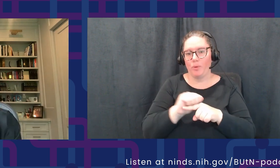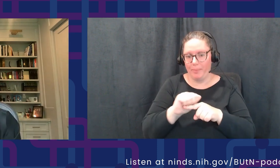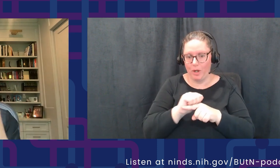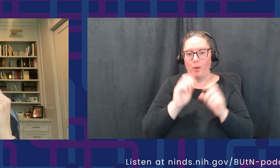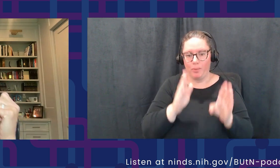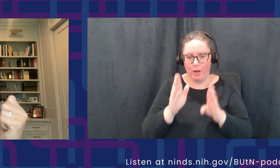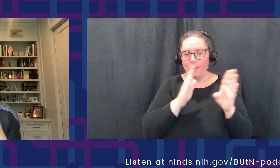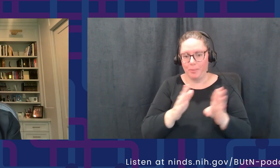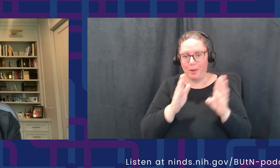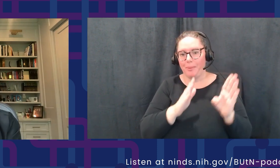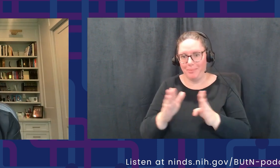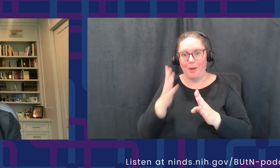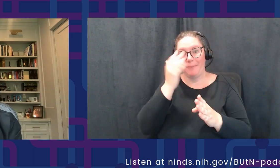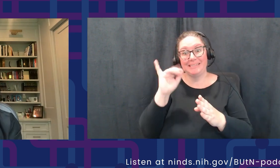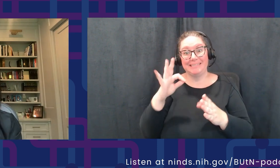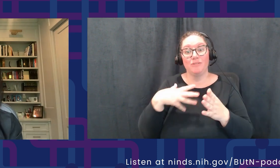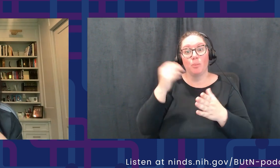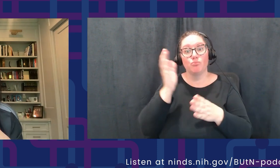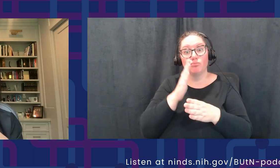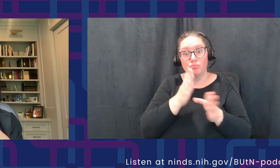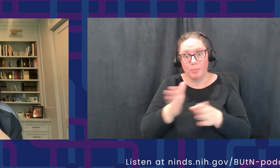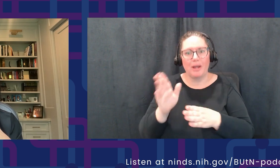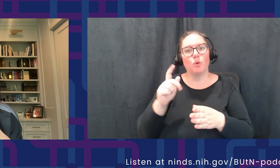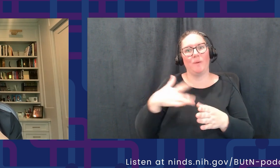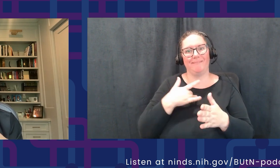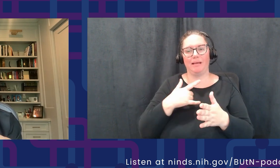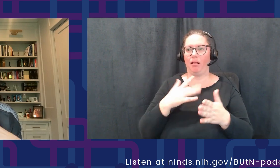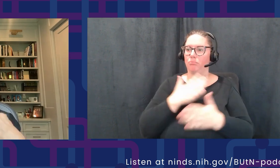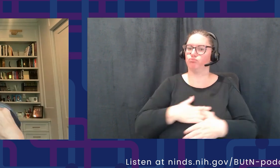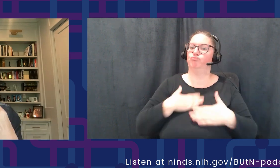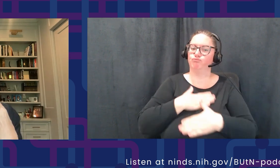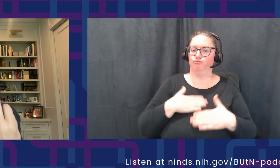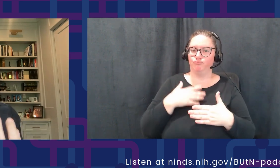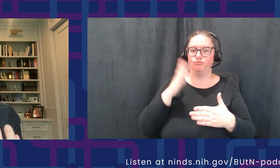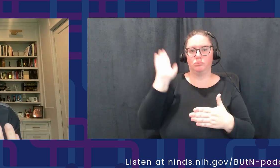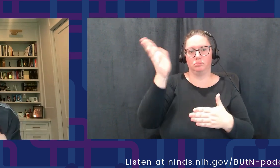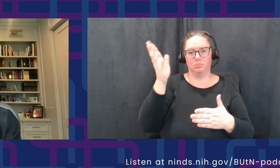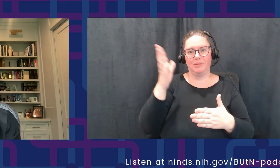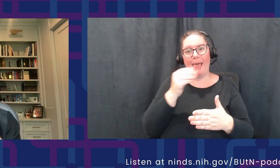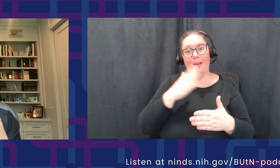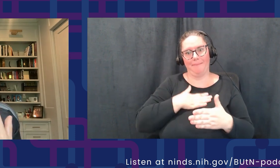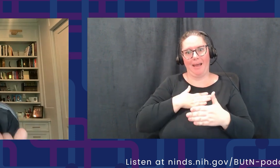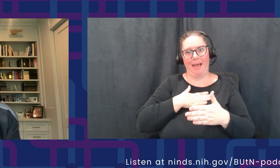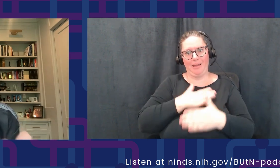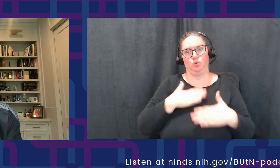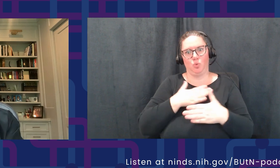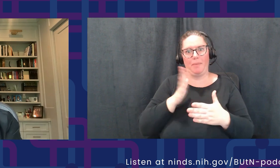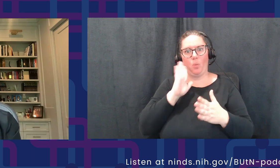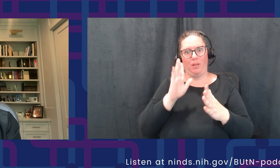Because if you go well prepared, you'll have fun giving the talk and your enjoyment will be transferred to the audience.